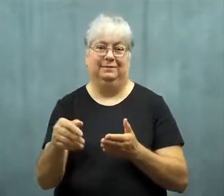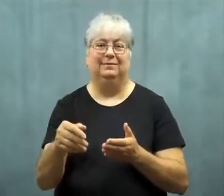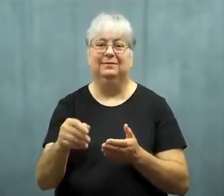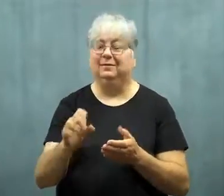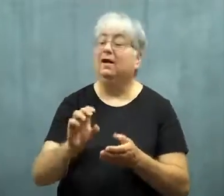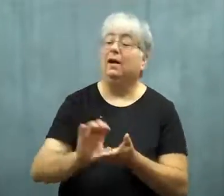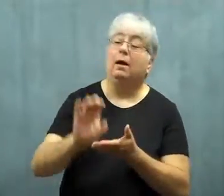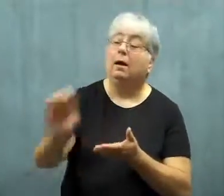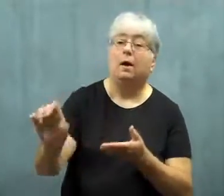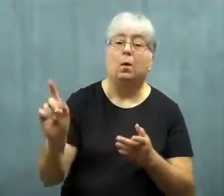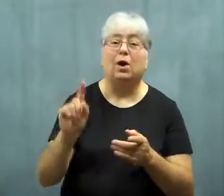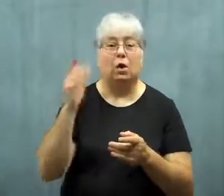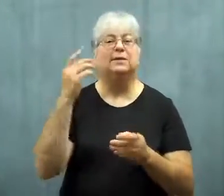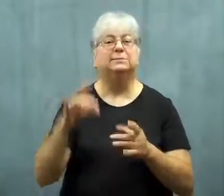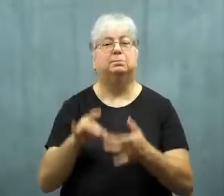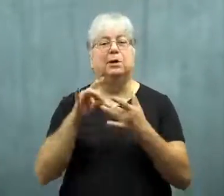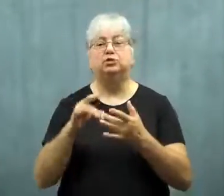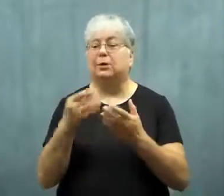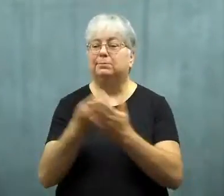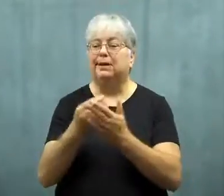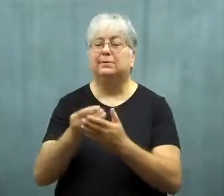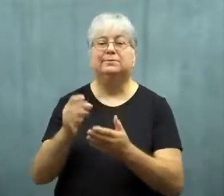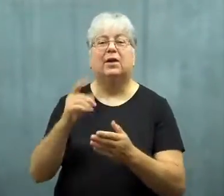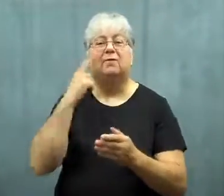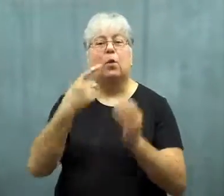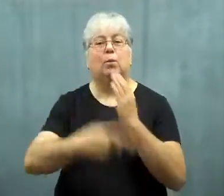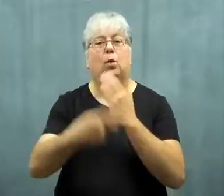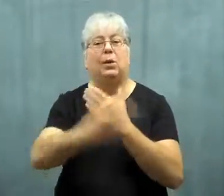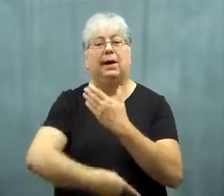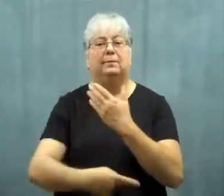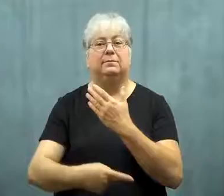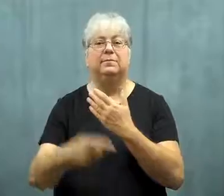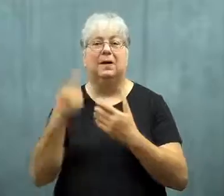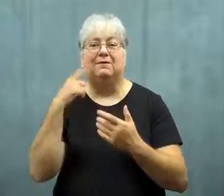It will be paid to a special fund for programs